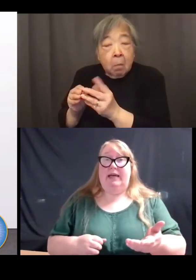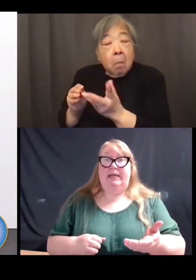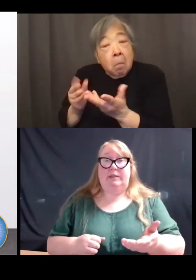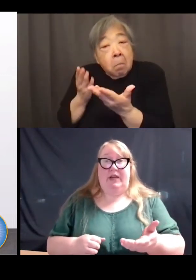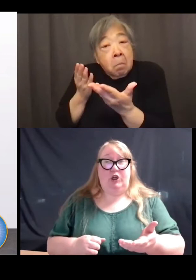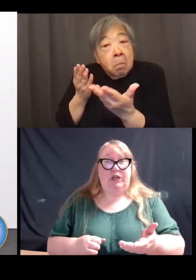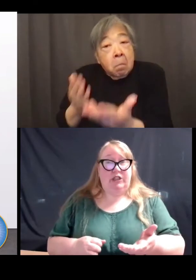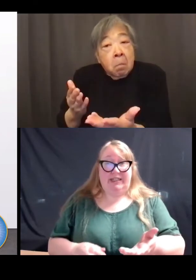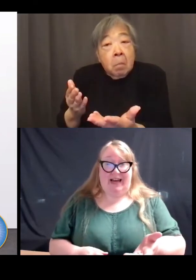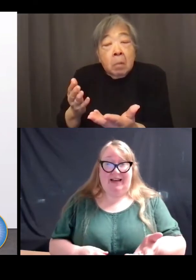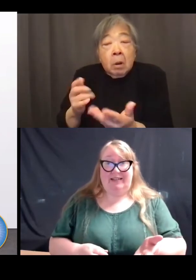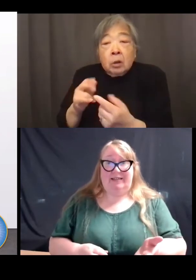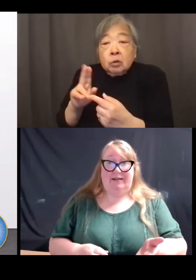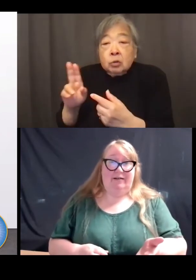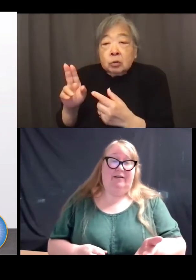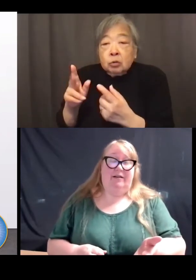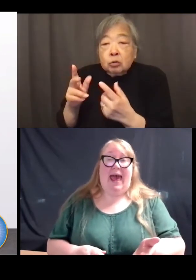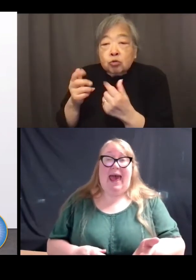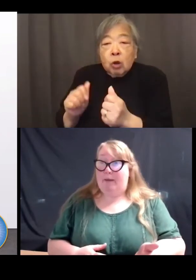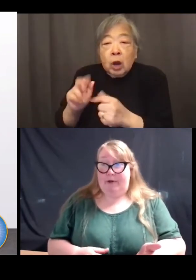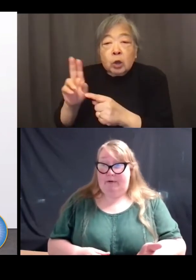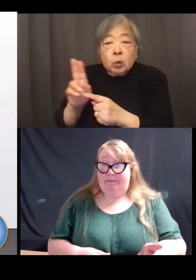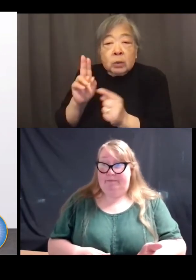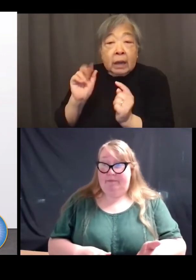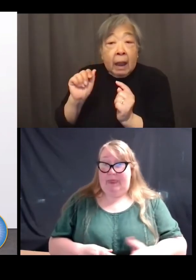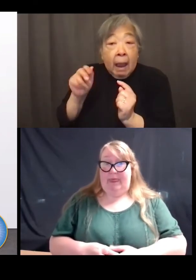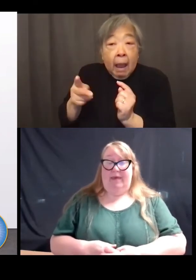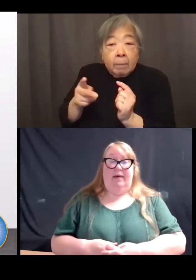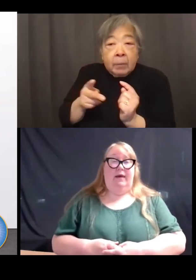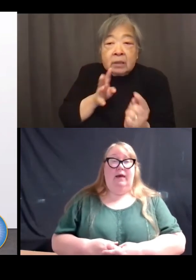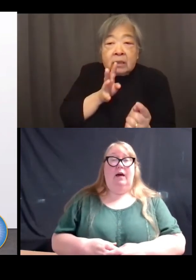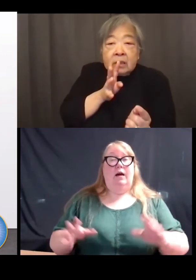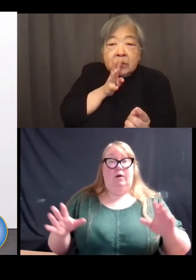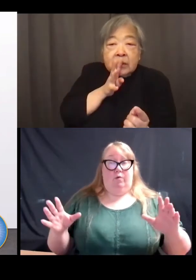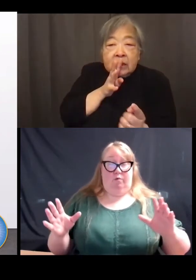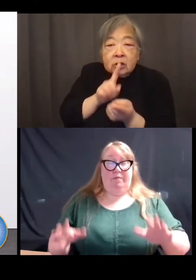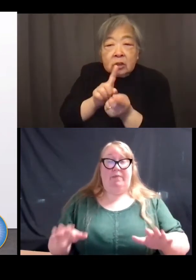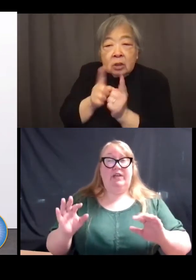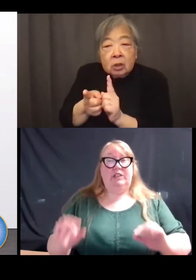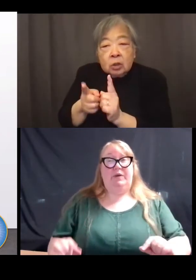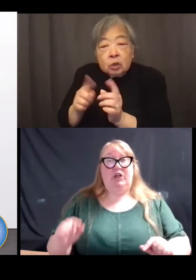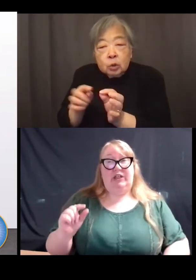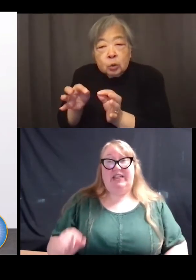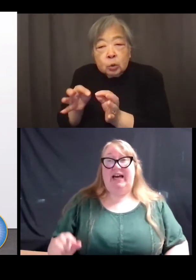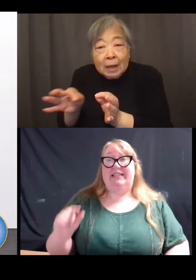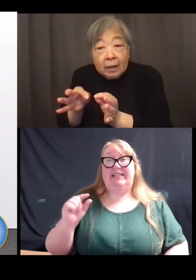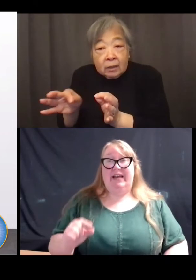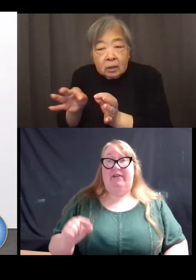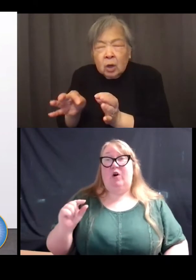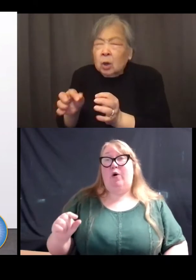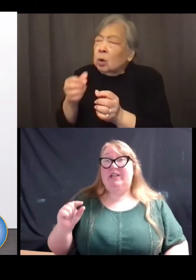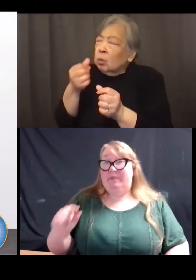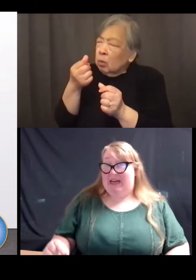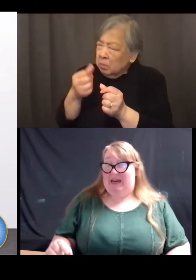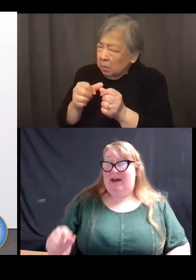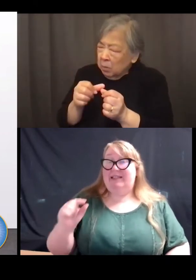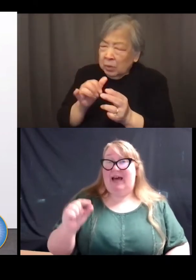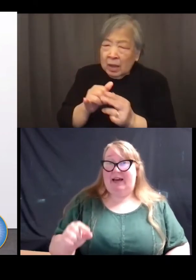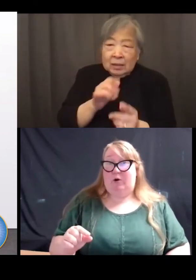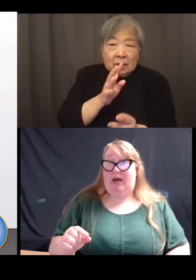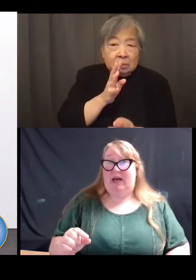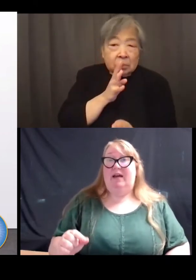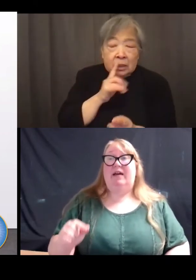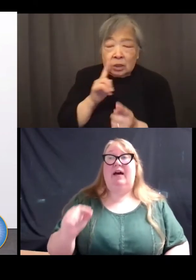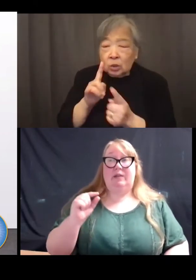speech to text app Remember the speech to text is never going to be as accurate as a